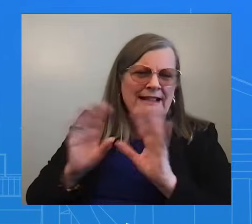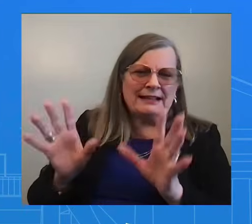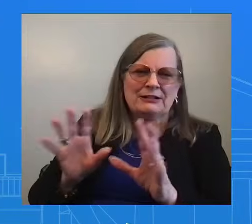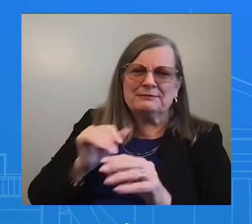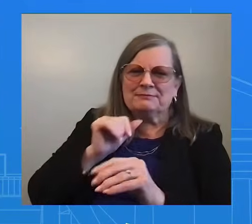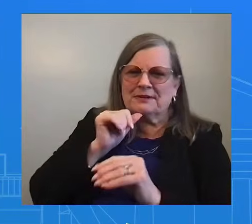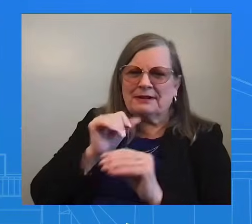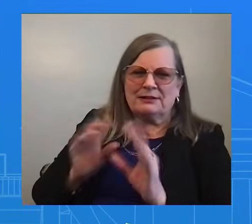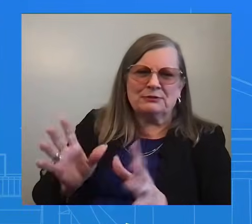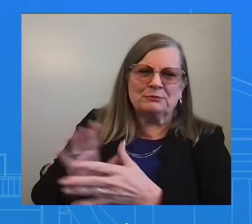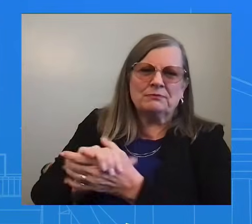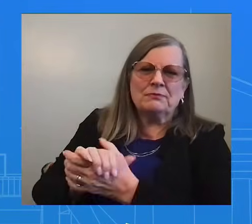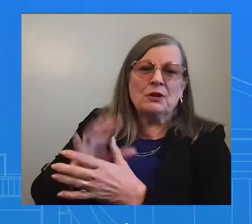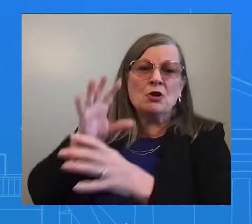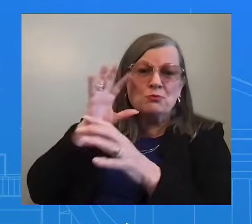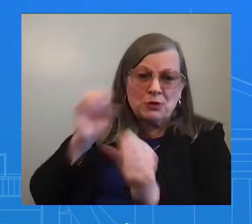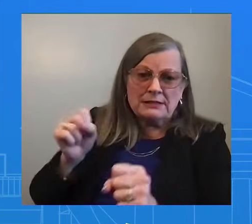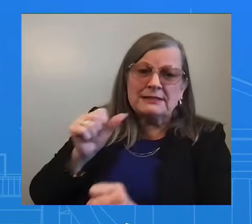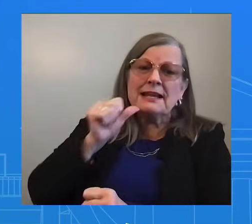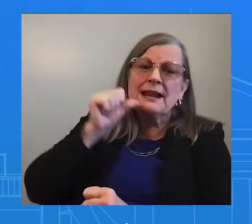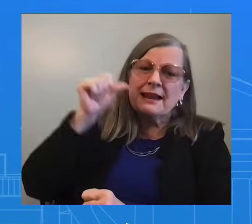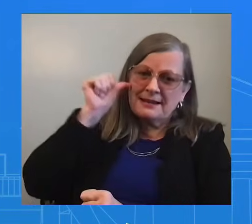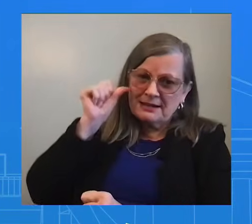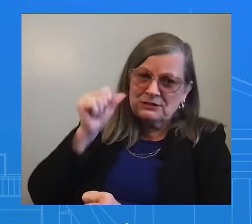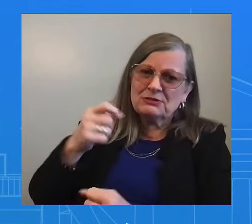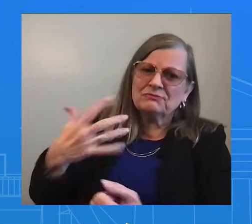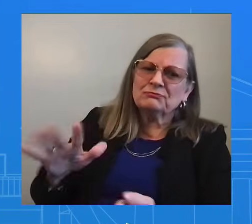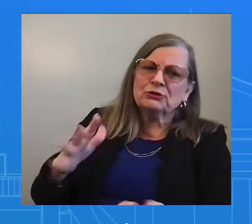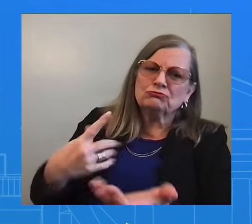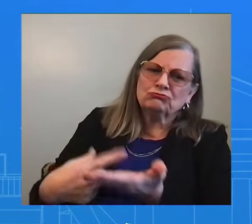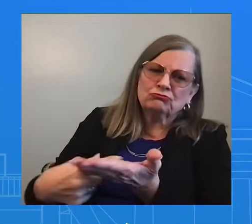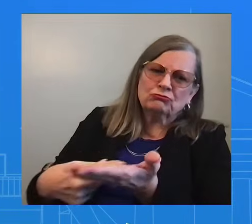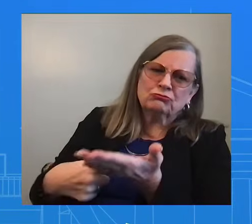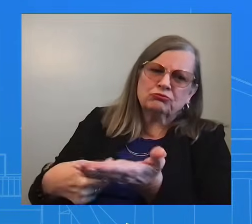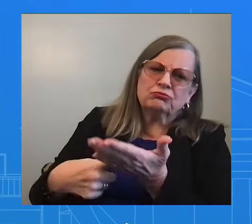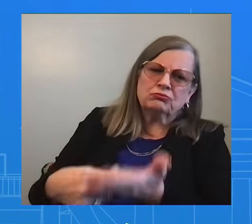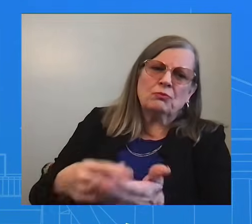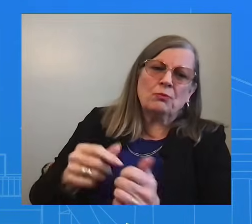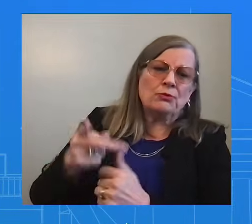We made time to make sure that he gave a statement about what was happening in Venezuela --